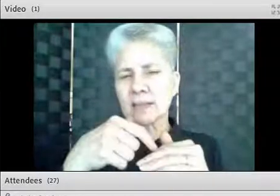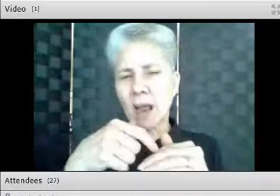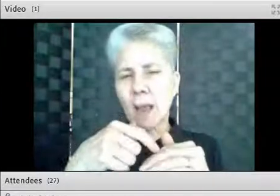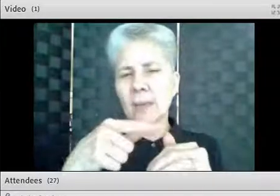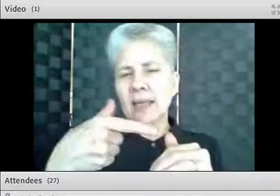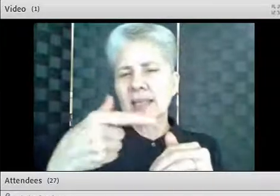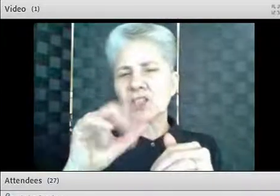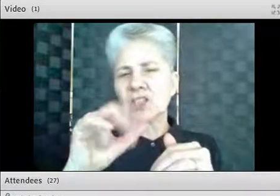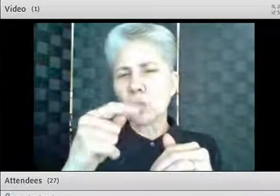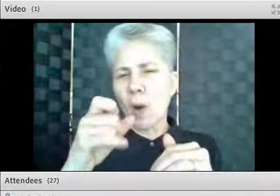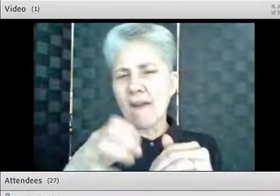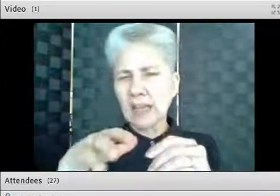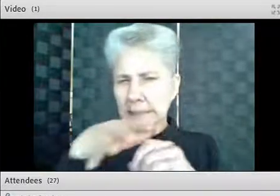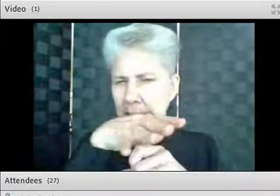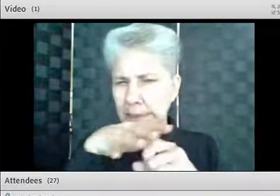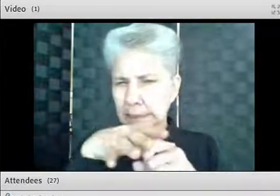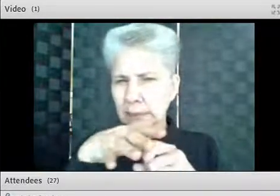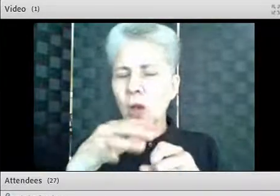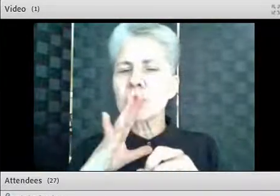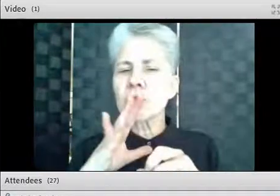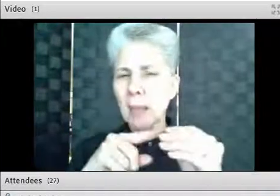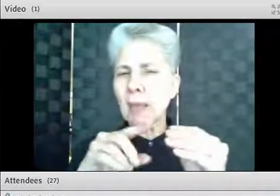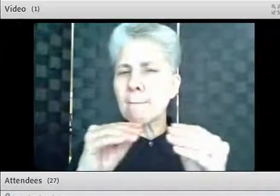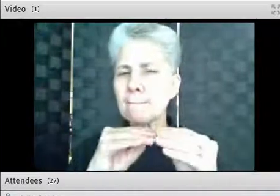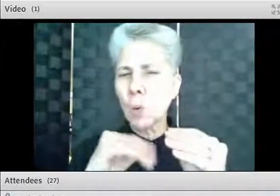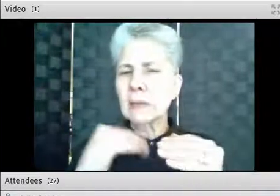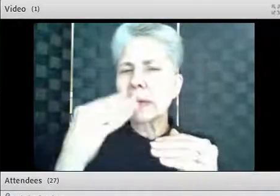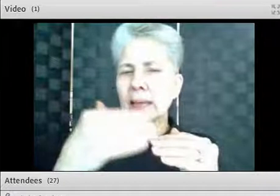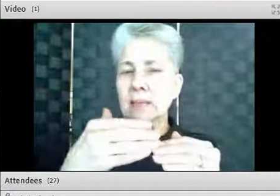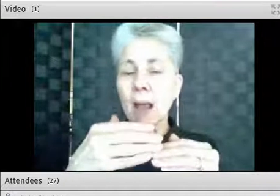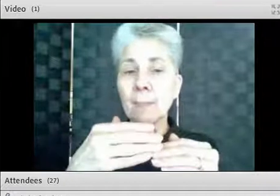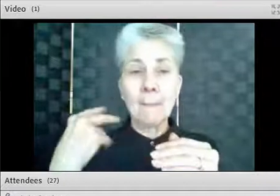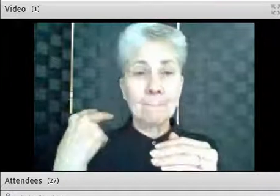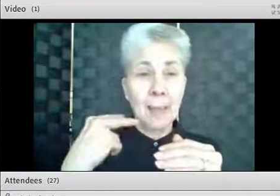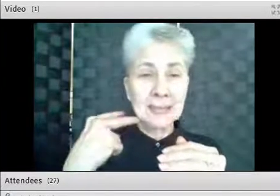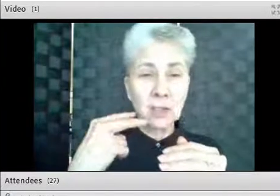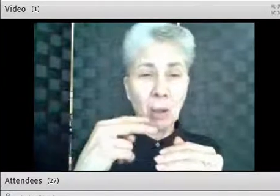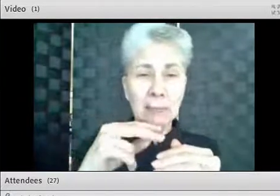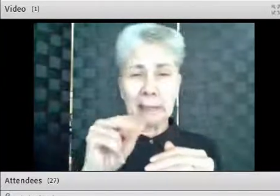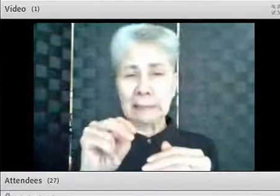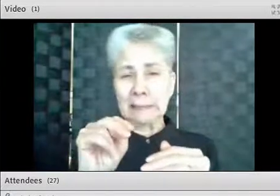but for example, Mexico is M6. So if we do have a resource